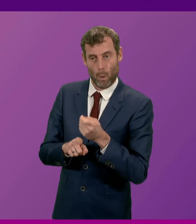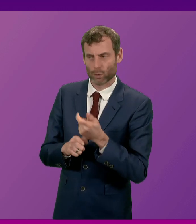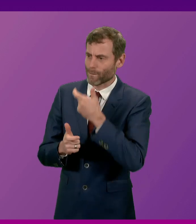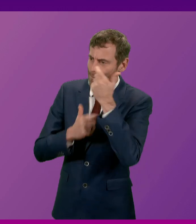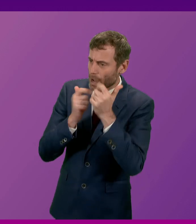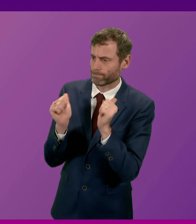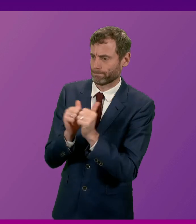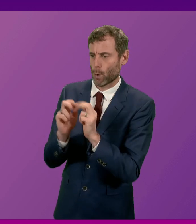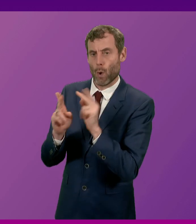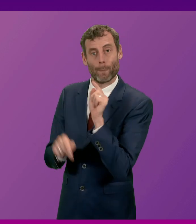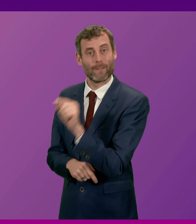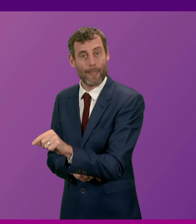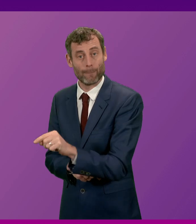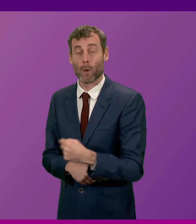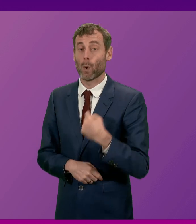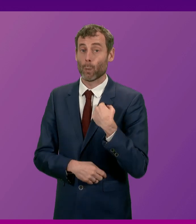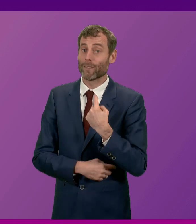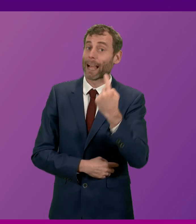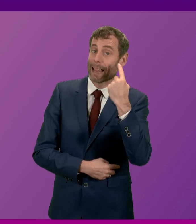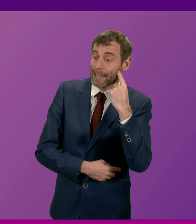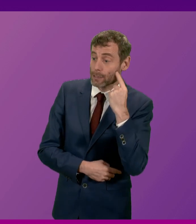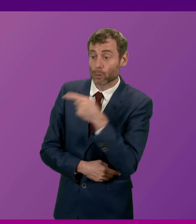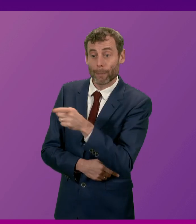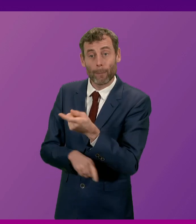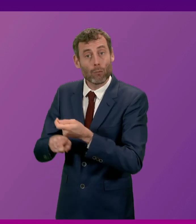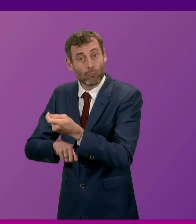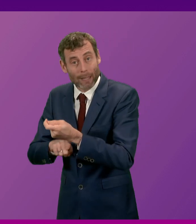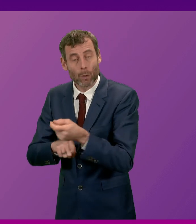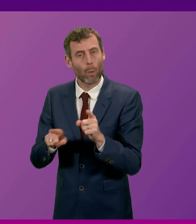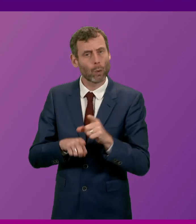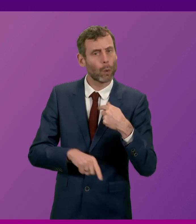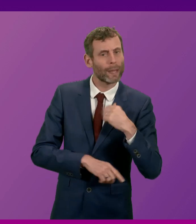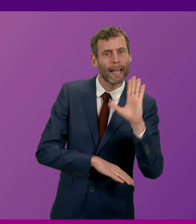The Government has listened to tenants, landlords and those who have invested in rented homes,